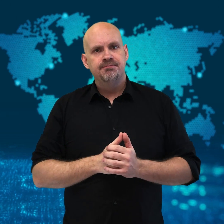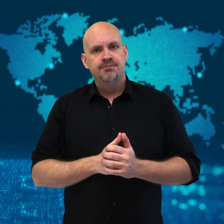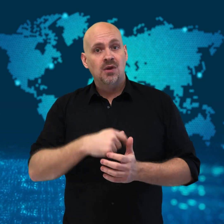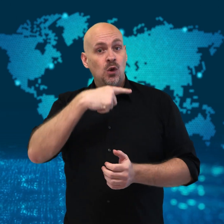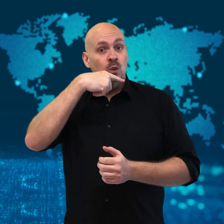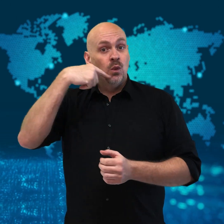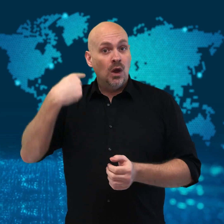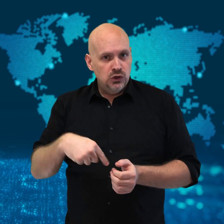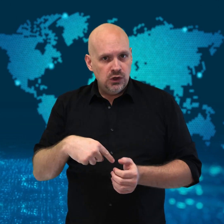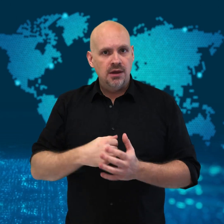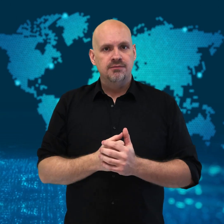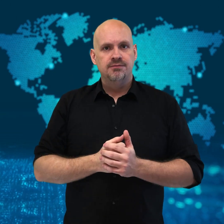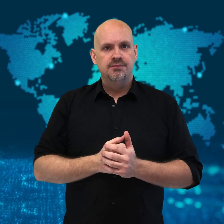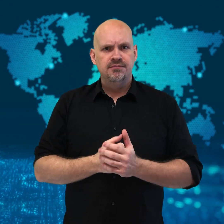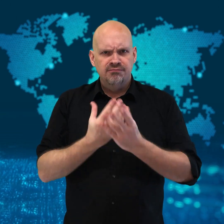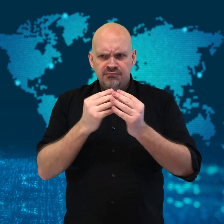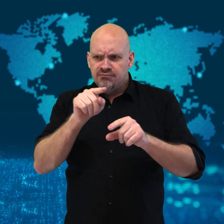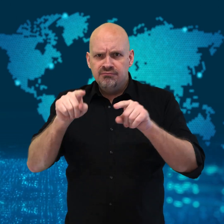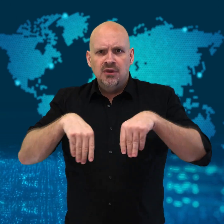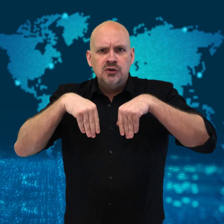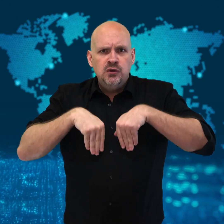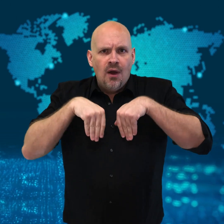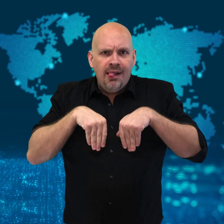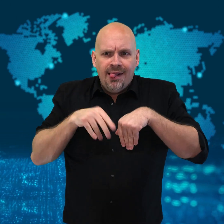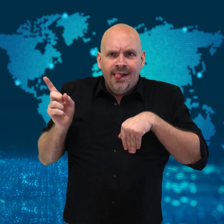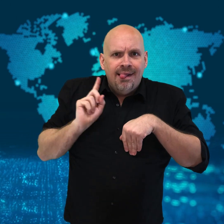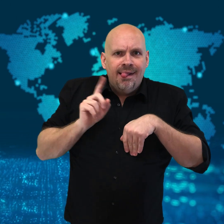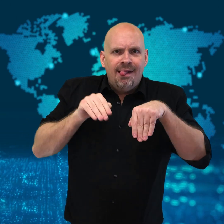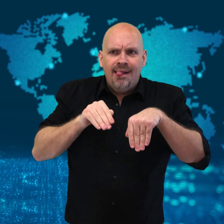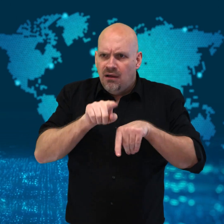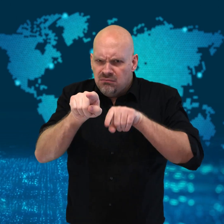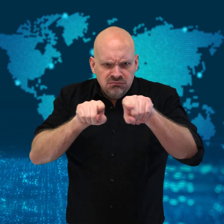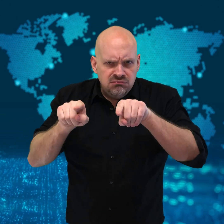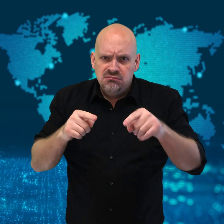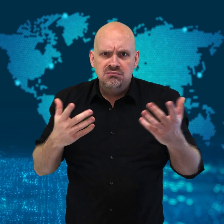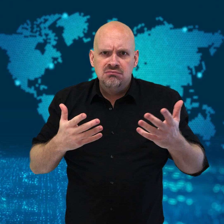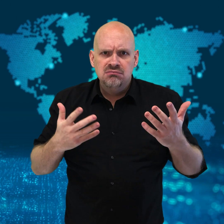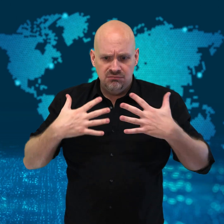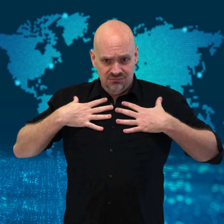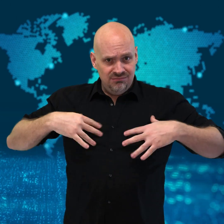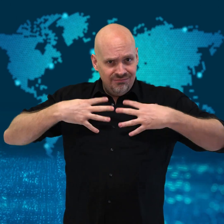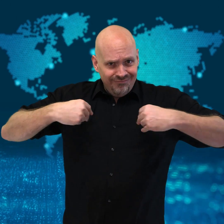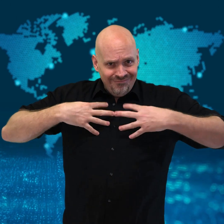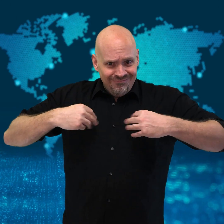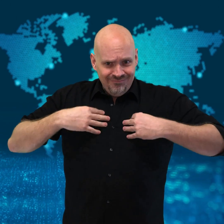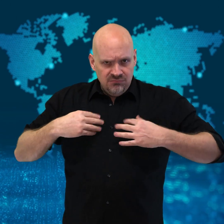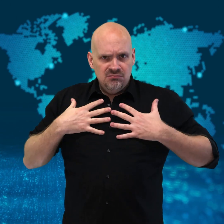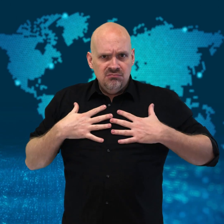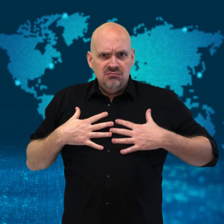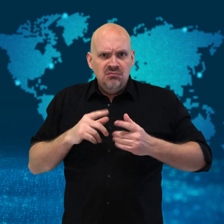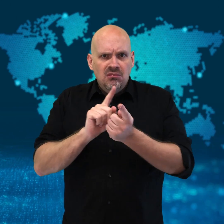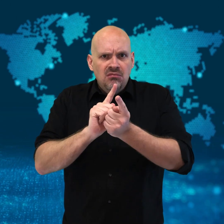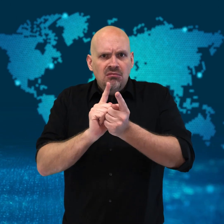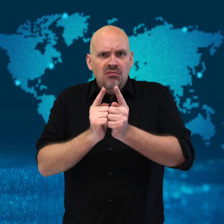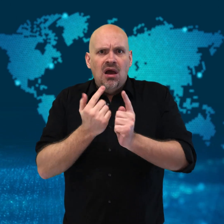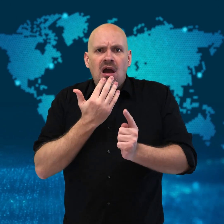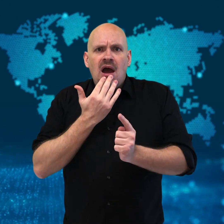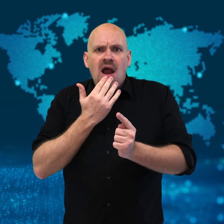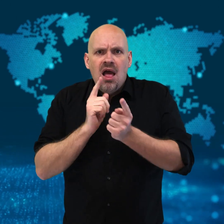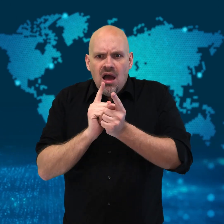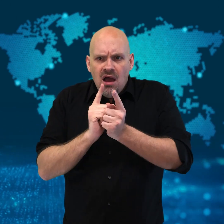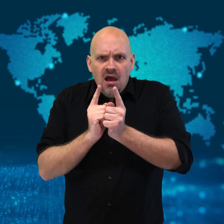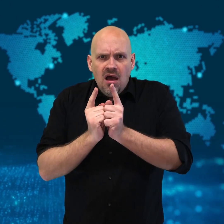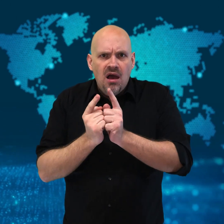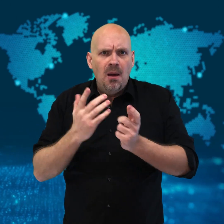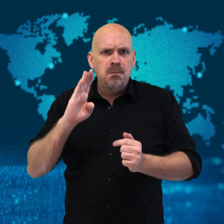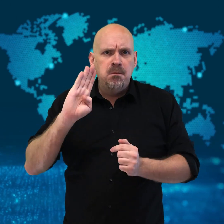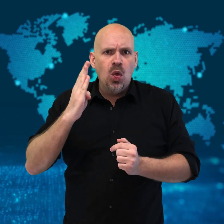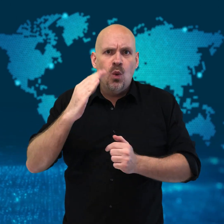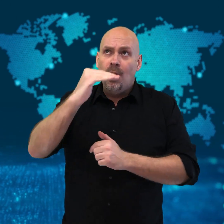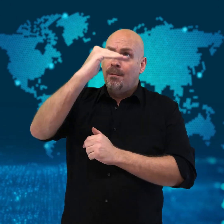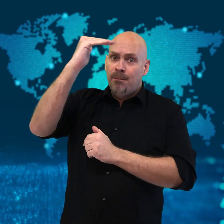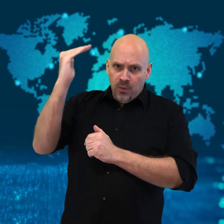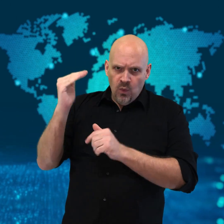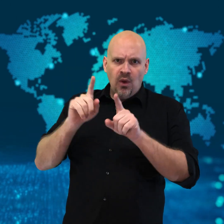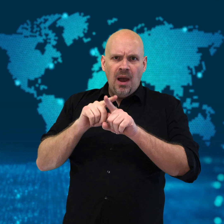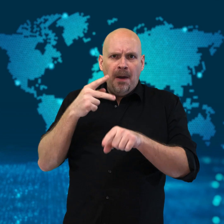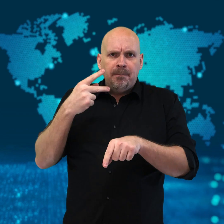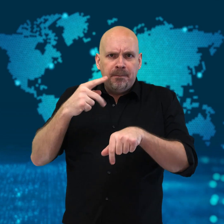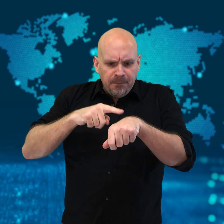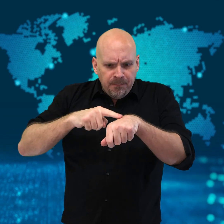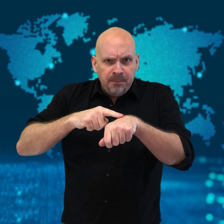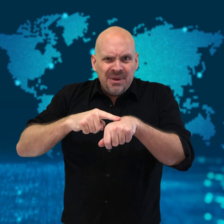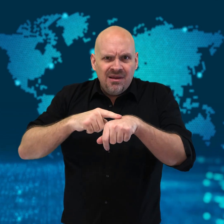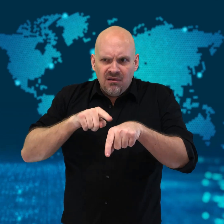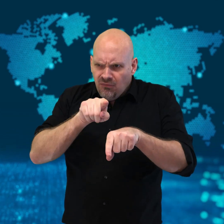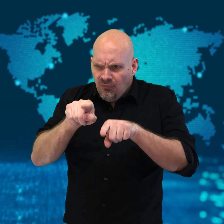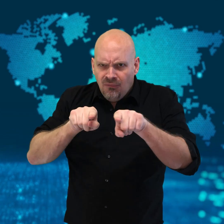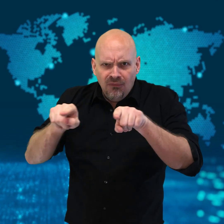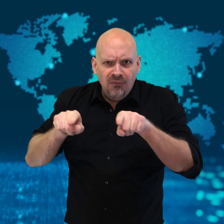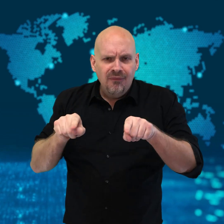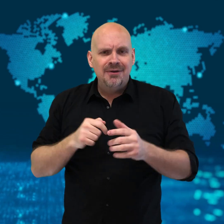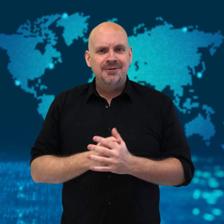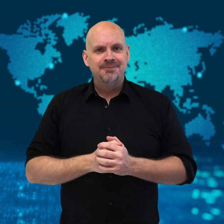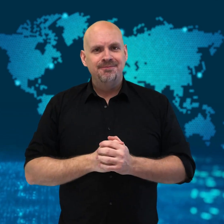Dogs turning pink and blue .